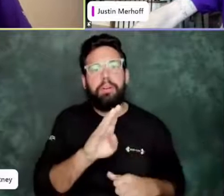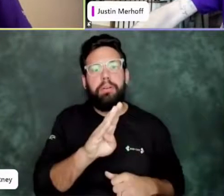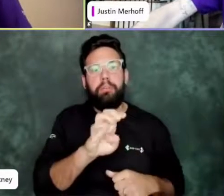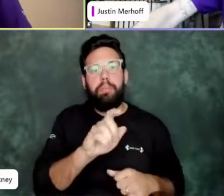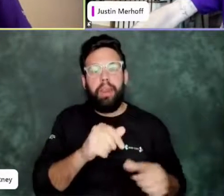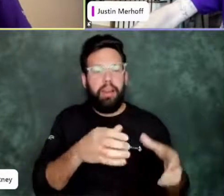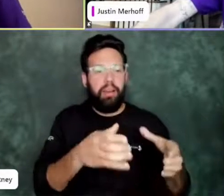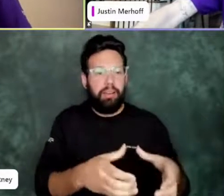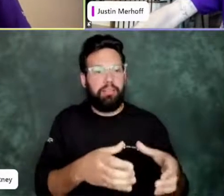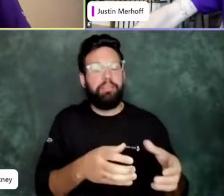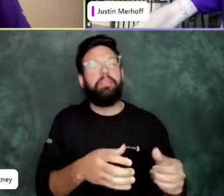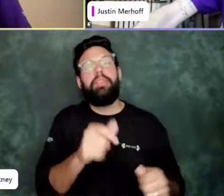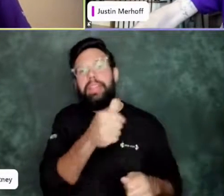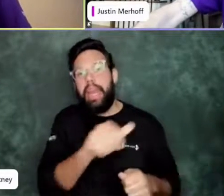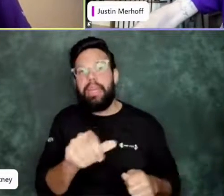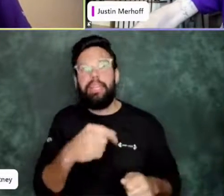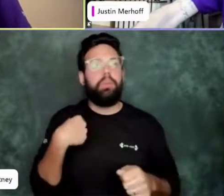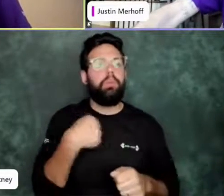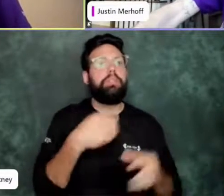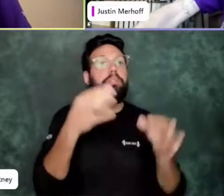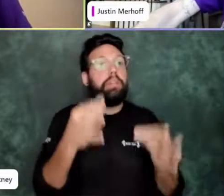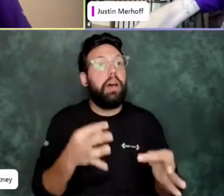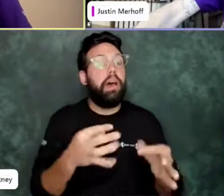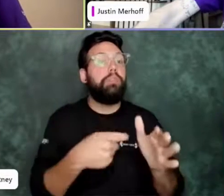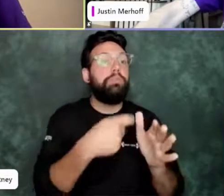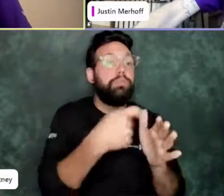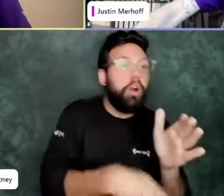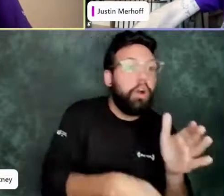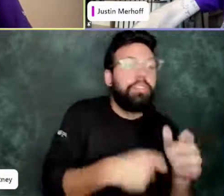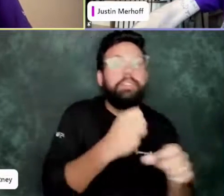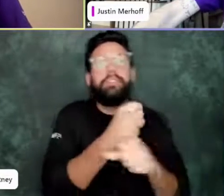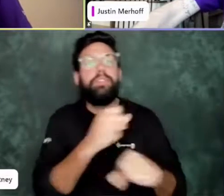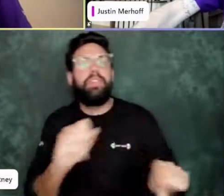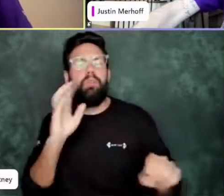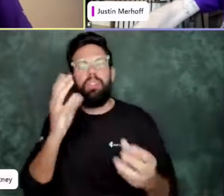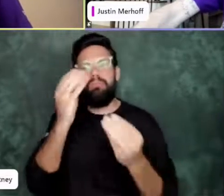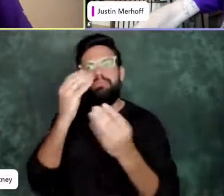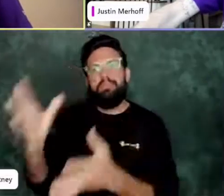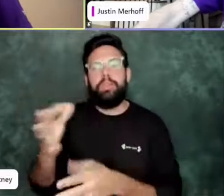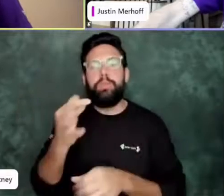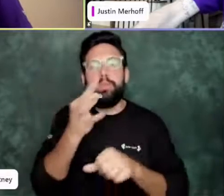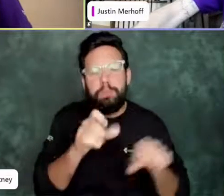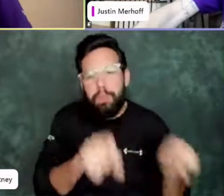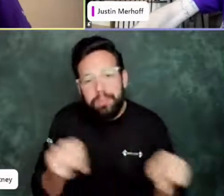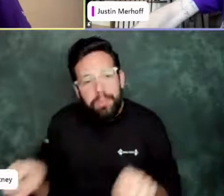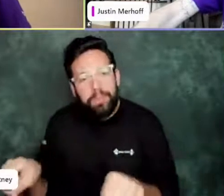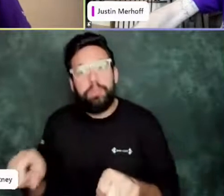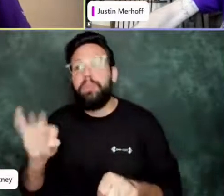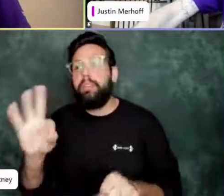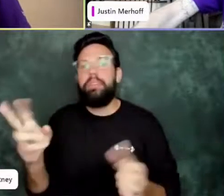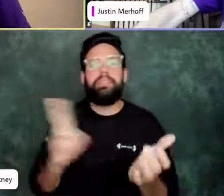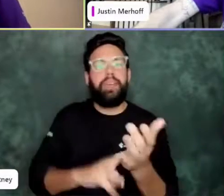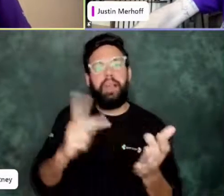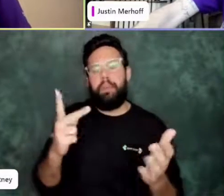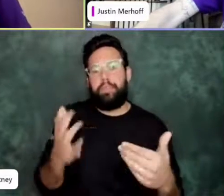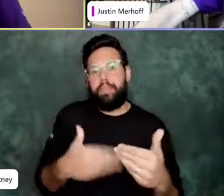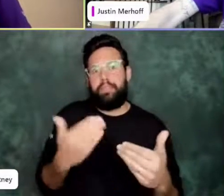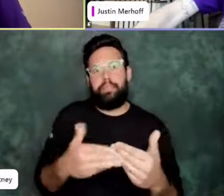we're making as early as we can. So yeah, if you're on that list, it'll be really easy to stay informed about any decisions